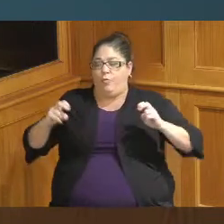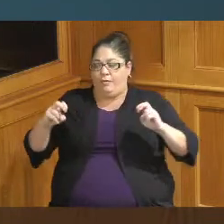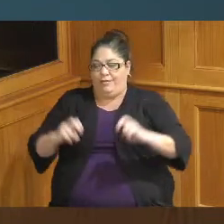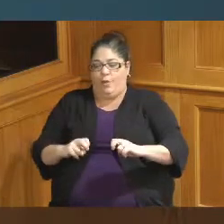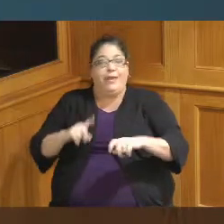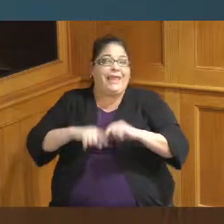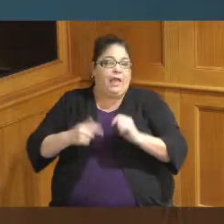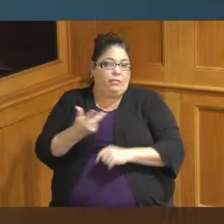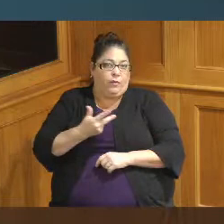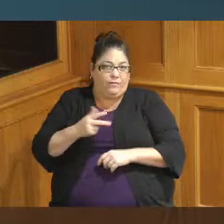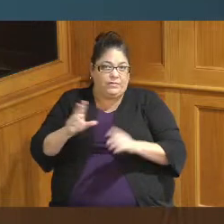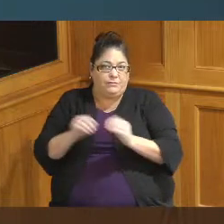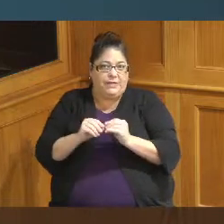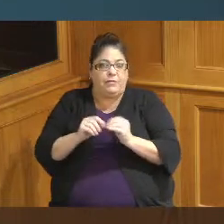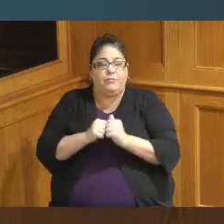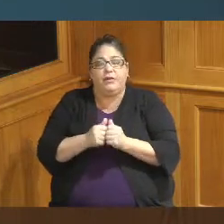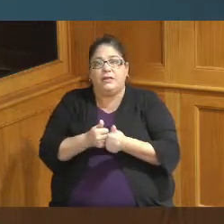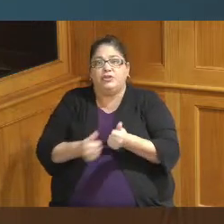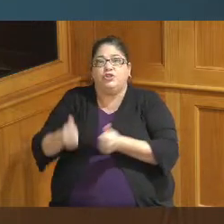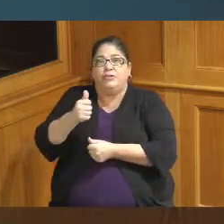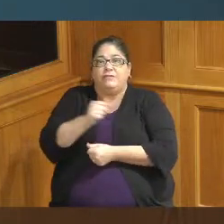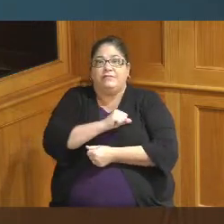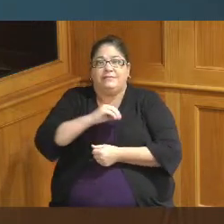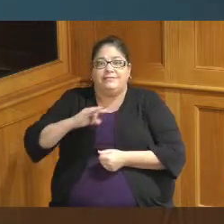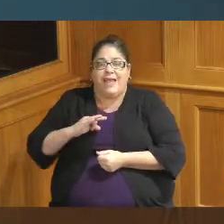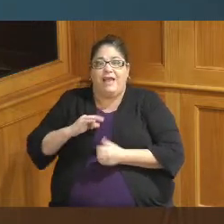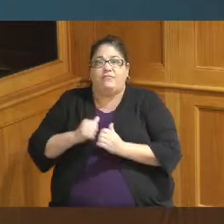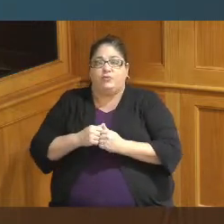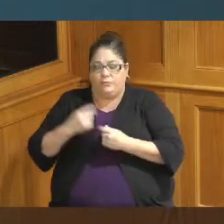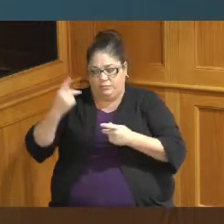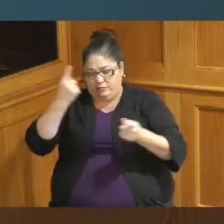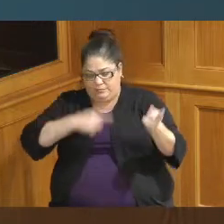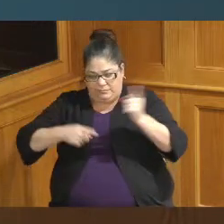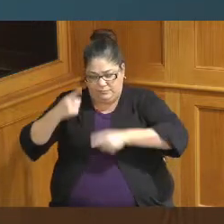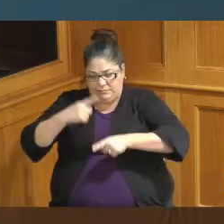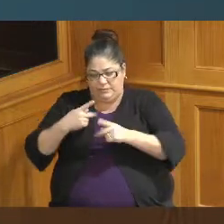you but your Chiefs of Staff to put the adequate money because I thought we would be able to make